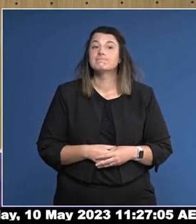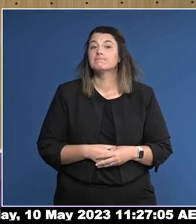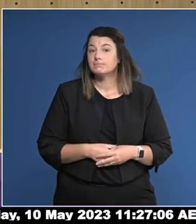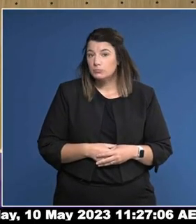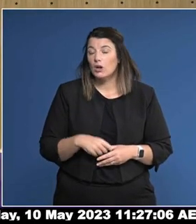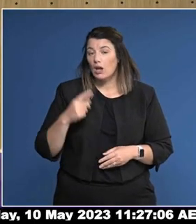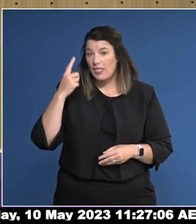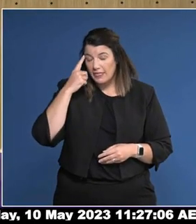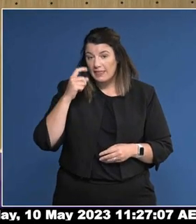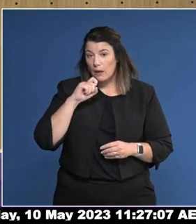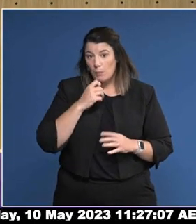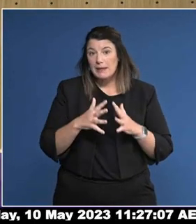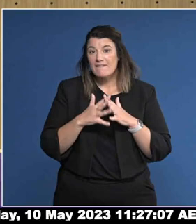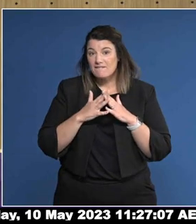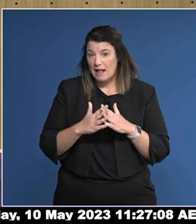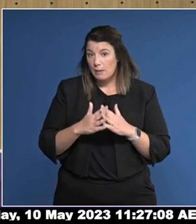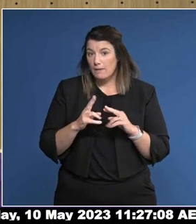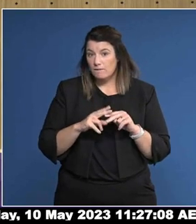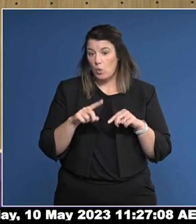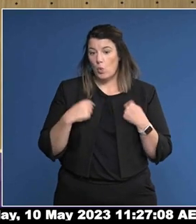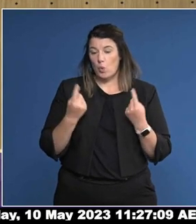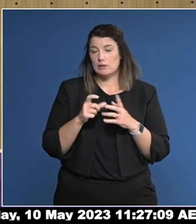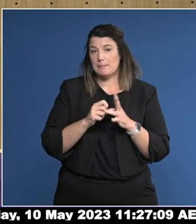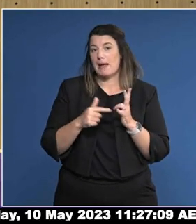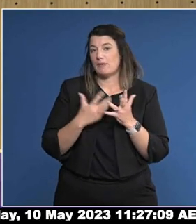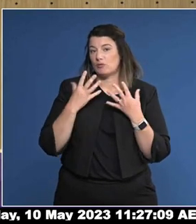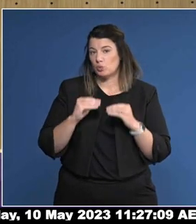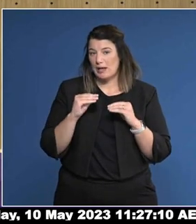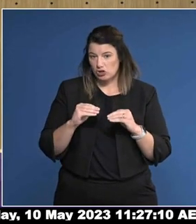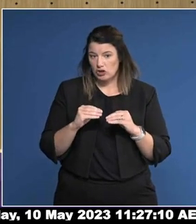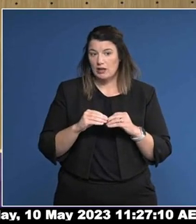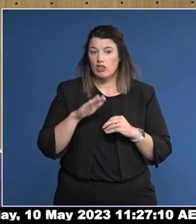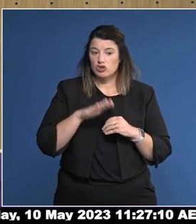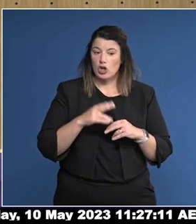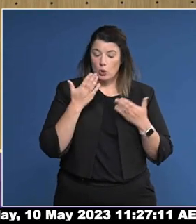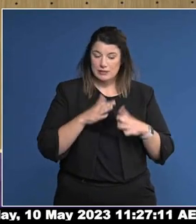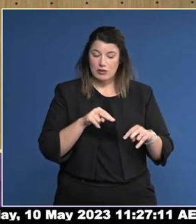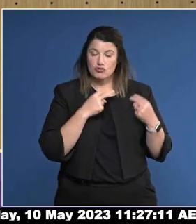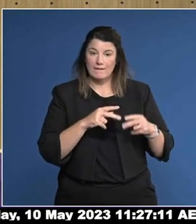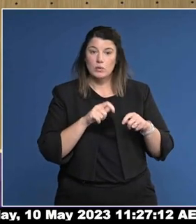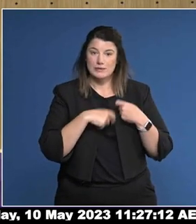following the processes that our Child Death Review team now undertakes, as they have done